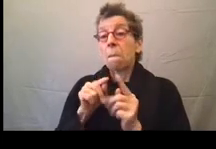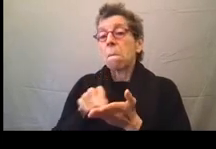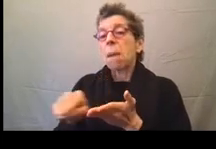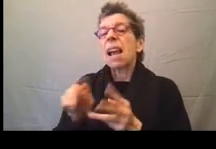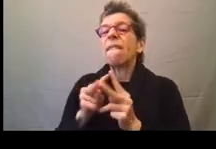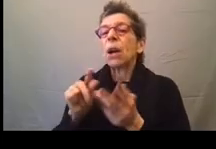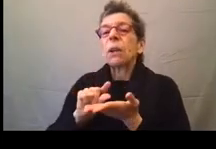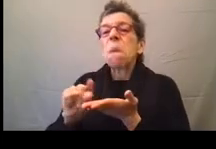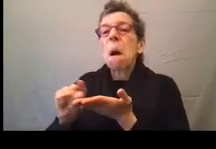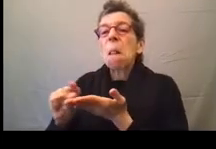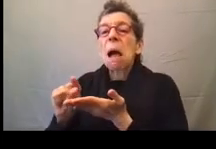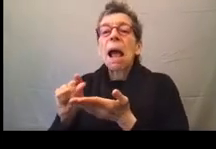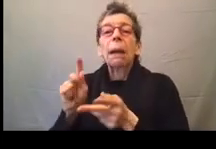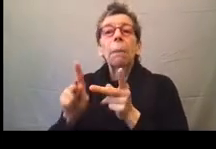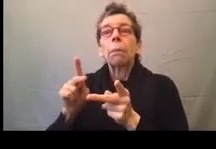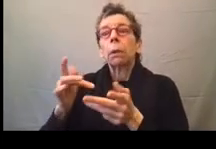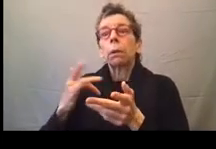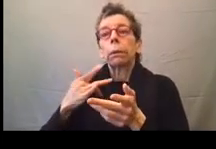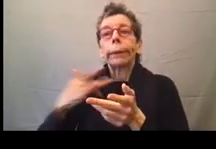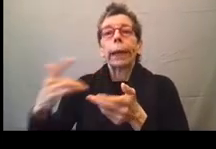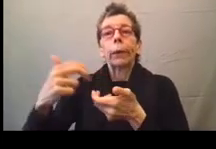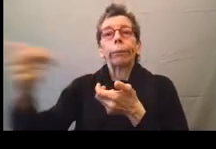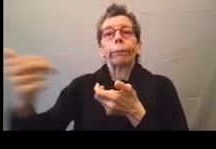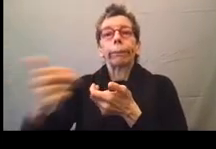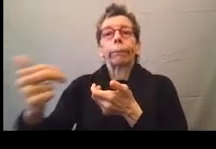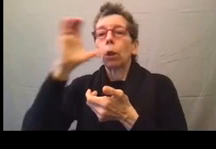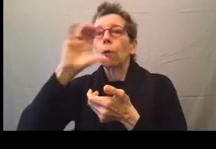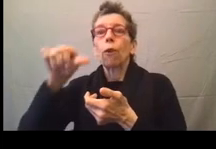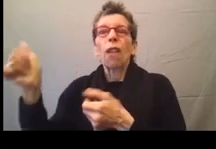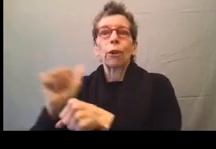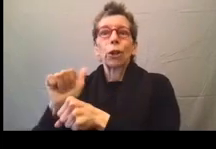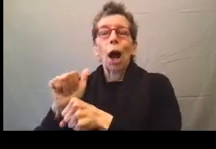Again, that not only has significant implications for the person with a disability and kind